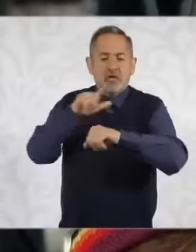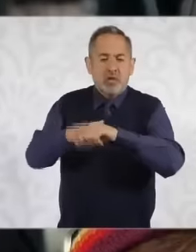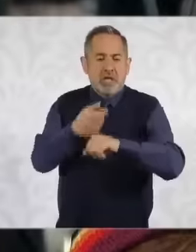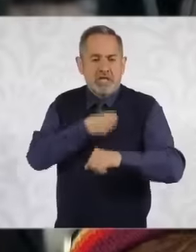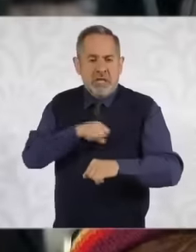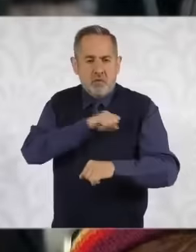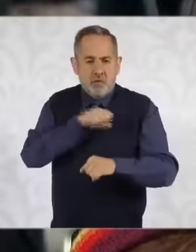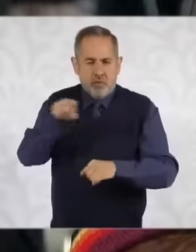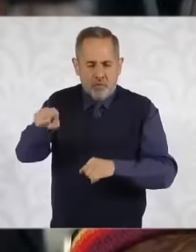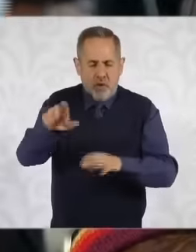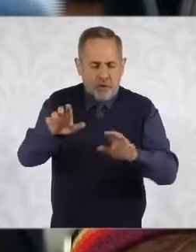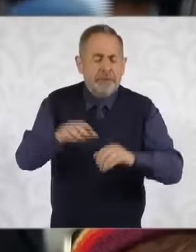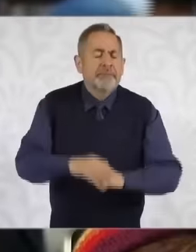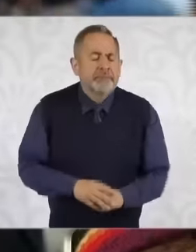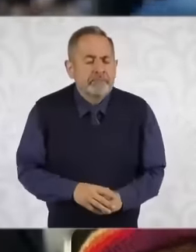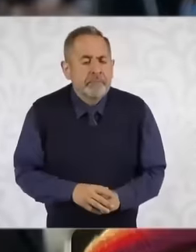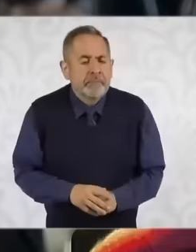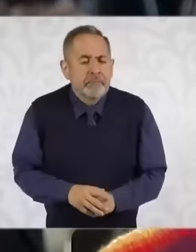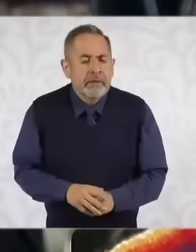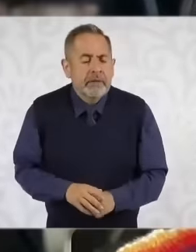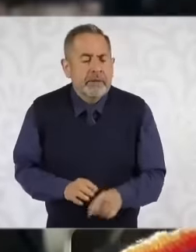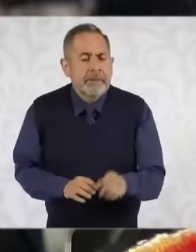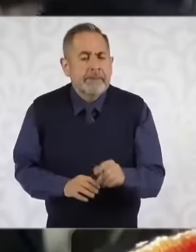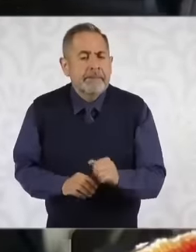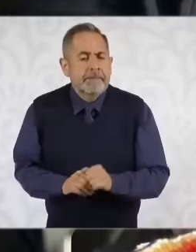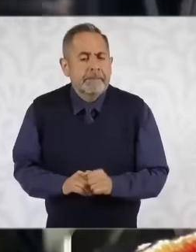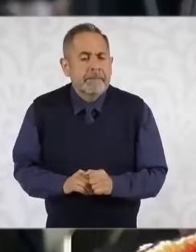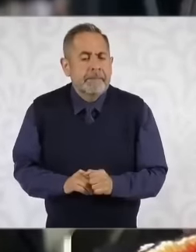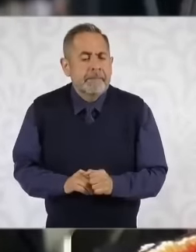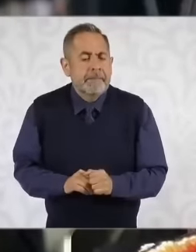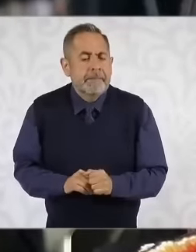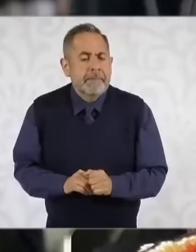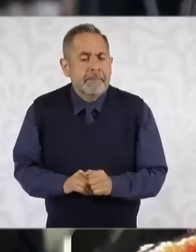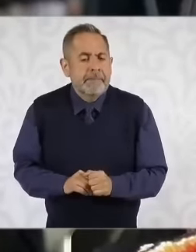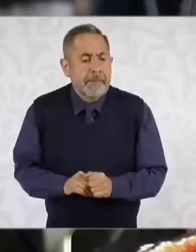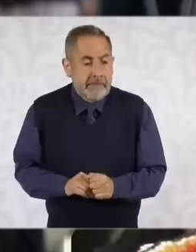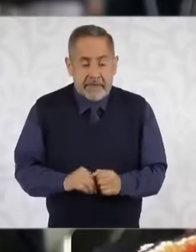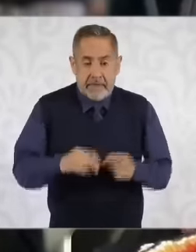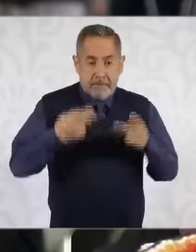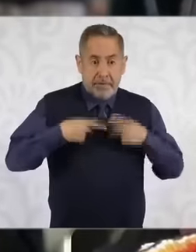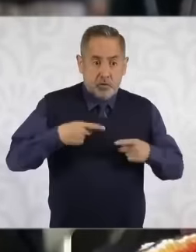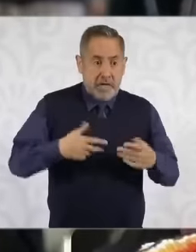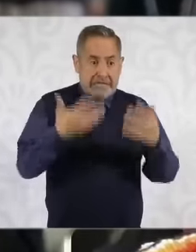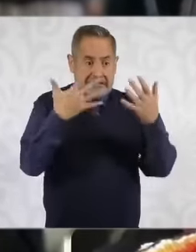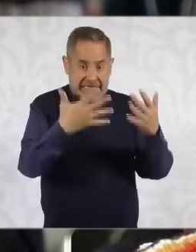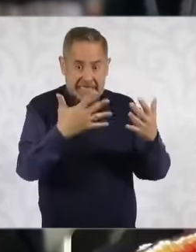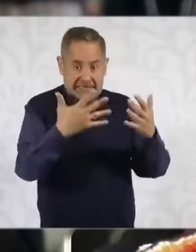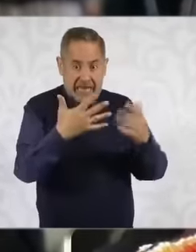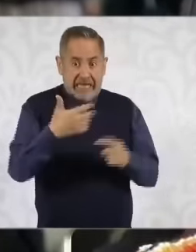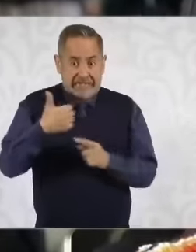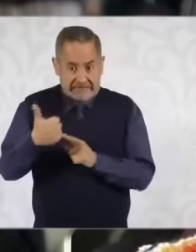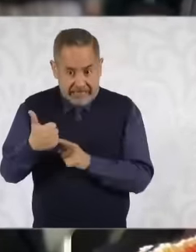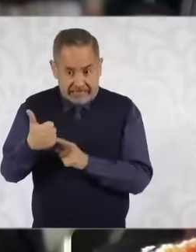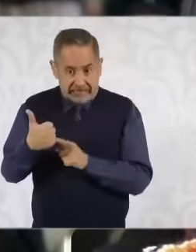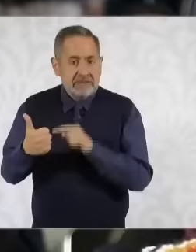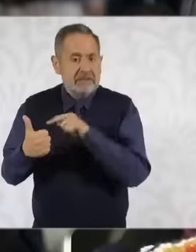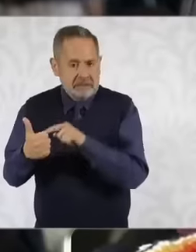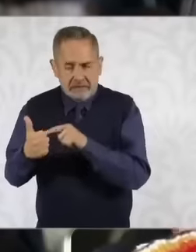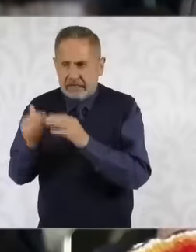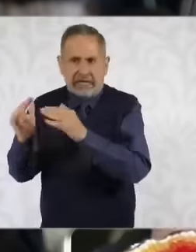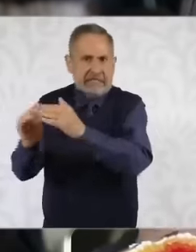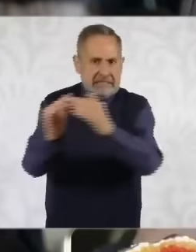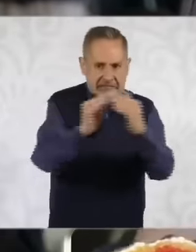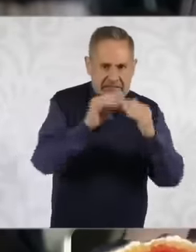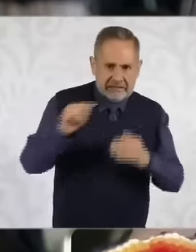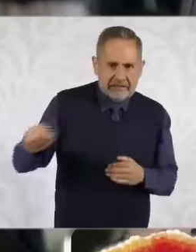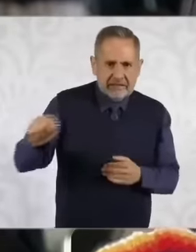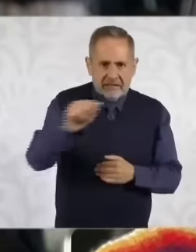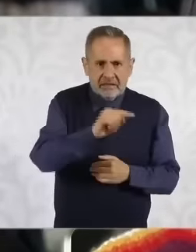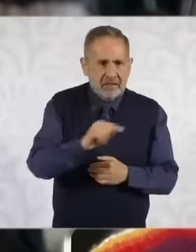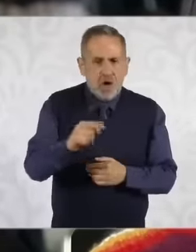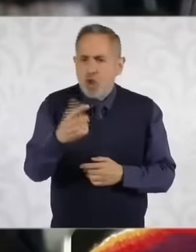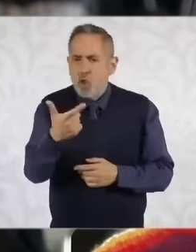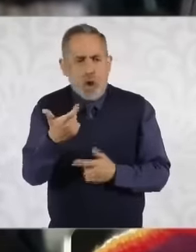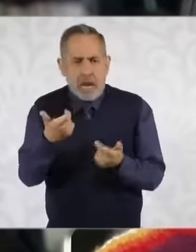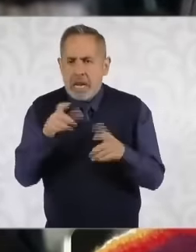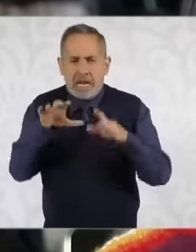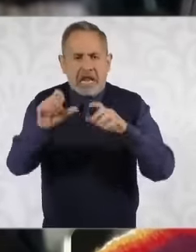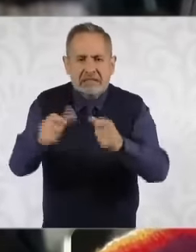Six out of every 10 Mexican households have food insecurity. Poverty